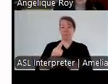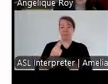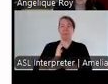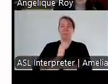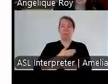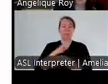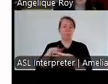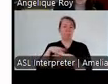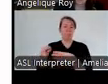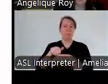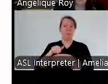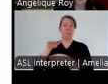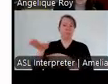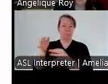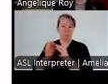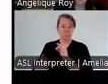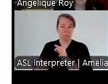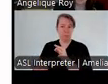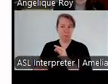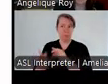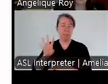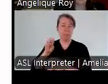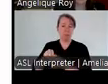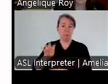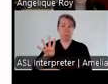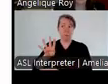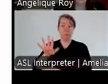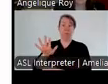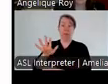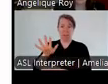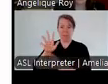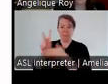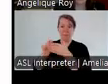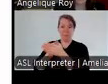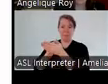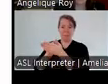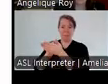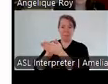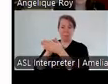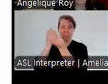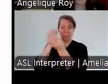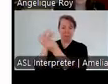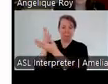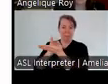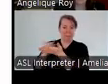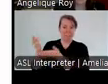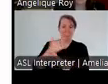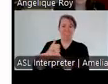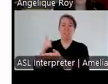which listed all 45 video databases and the icons that needed to be assigned to each and she applied the icons in this way.